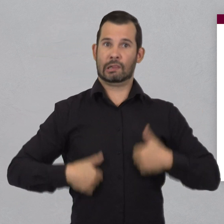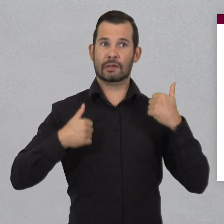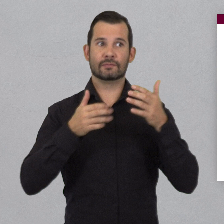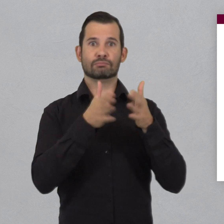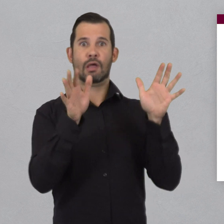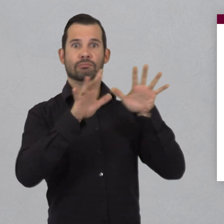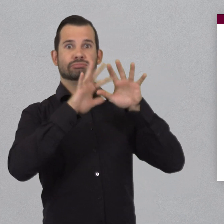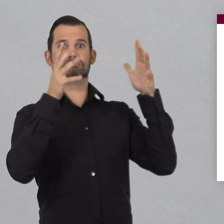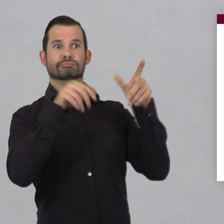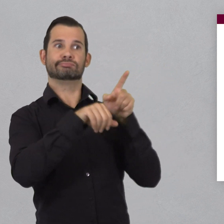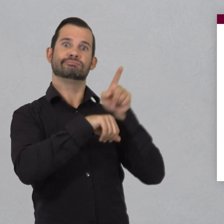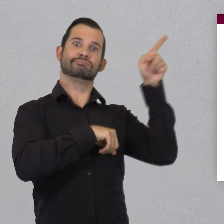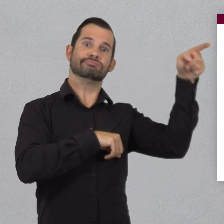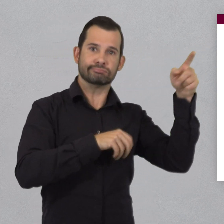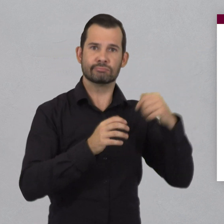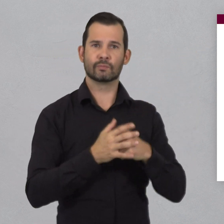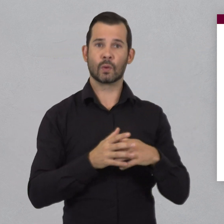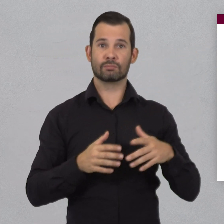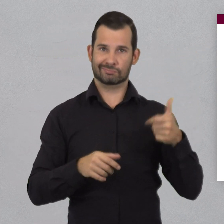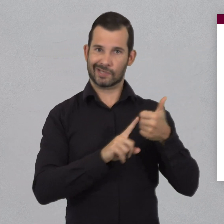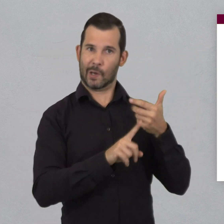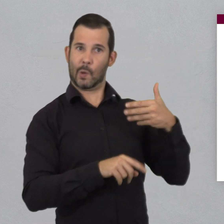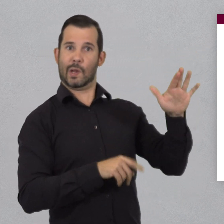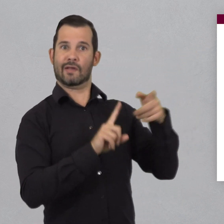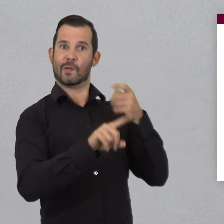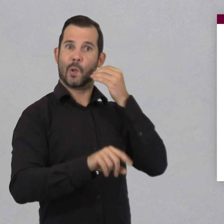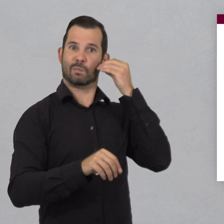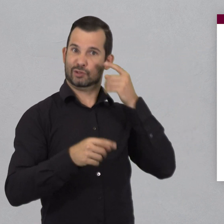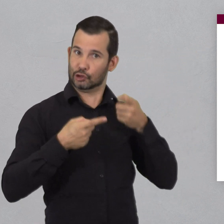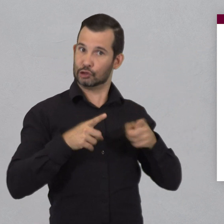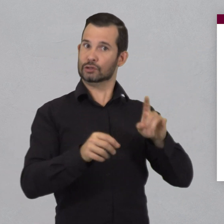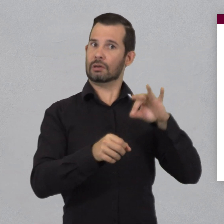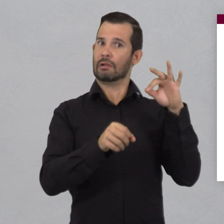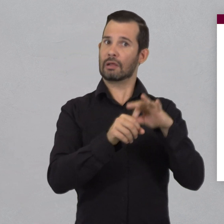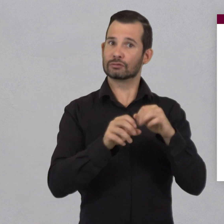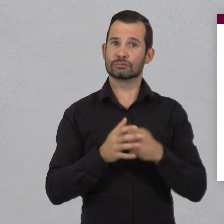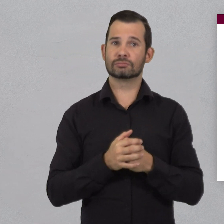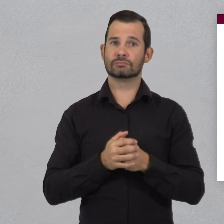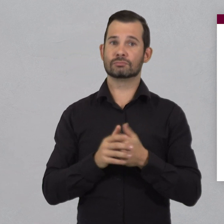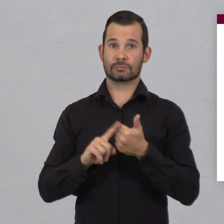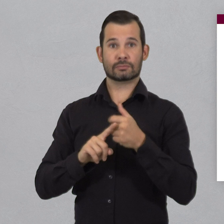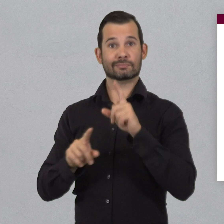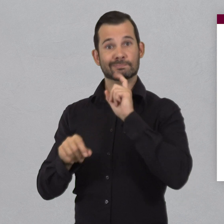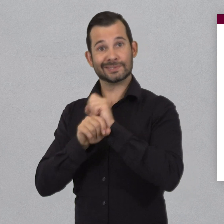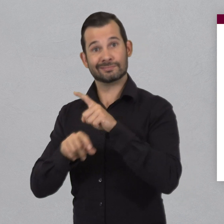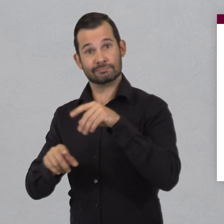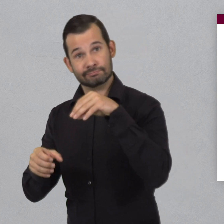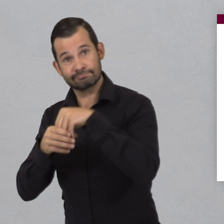• Living abroad • Being away from home during the election • Being or living with a member